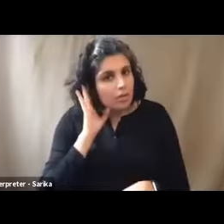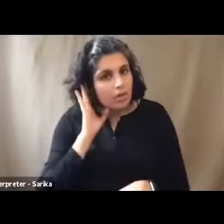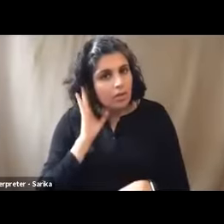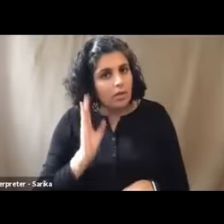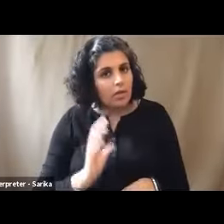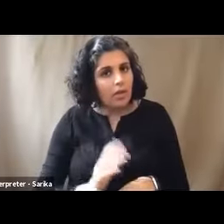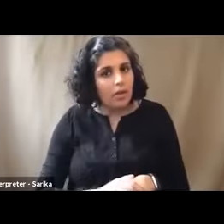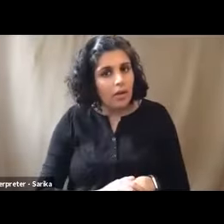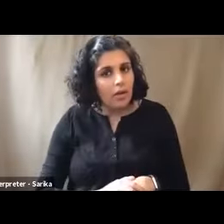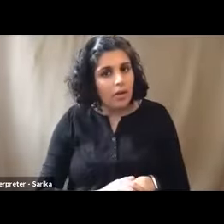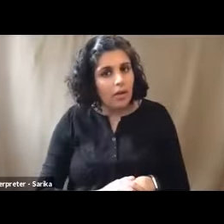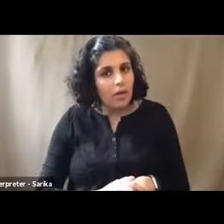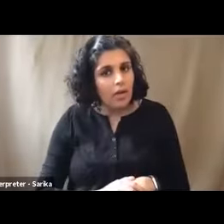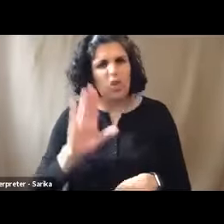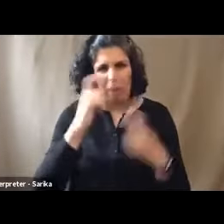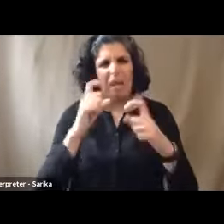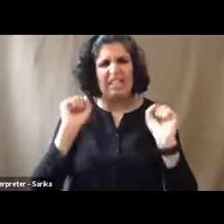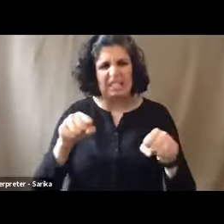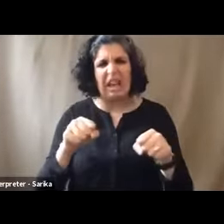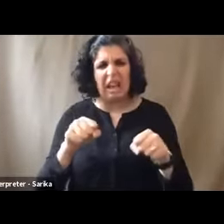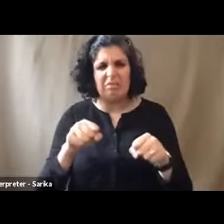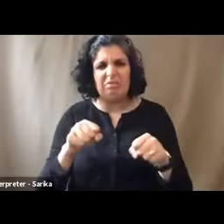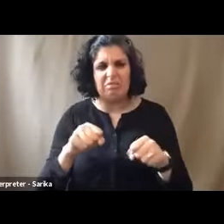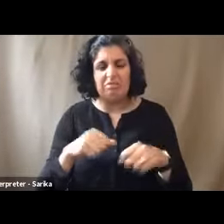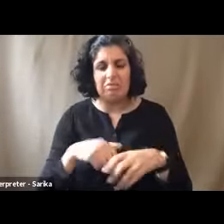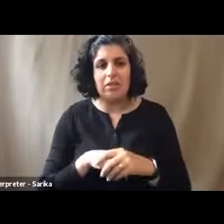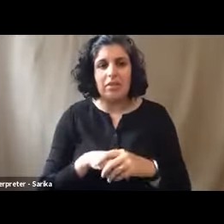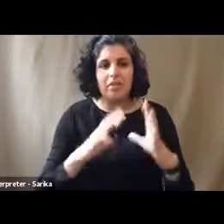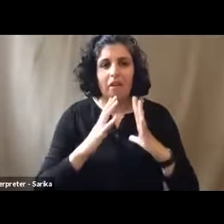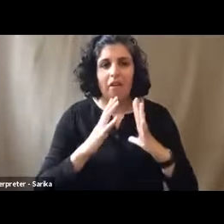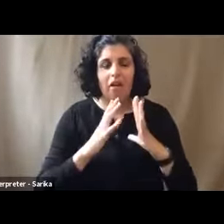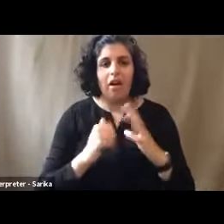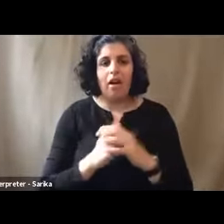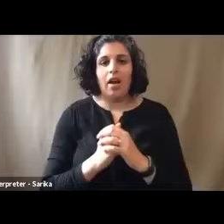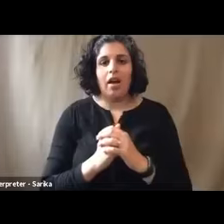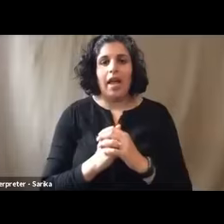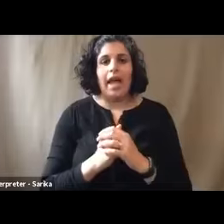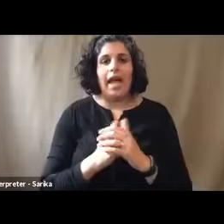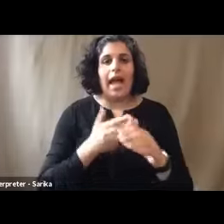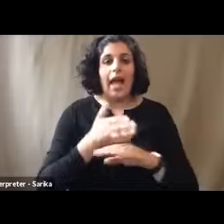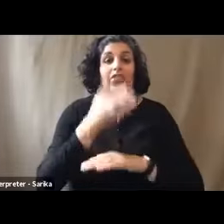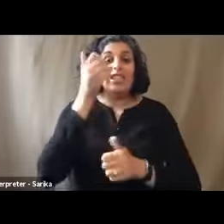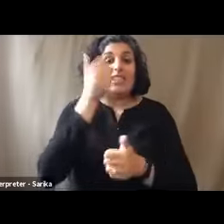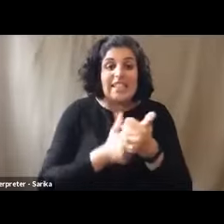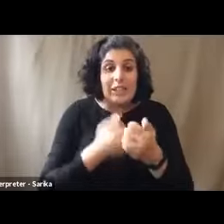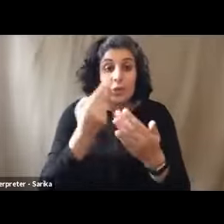So wash after each use.